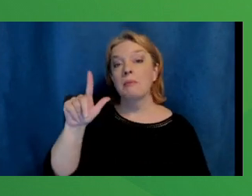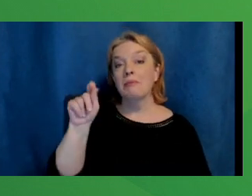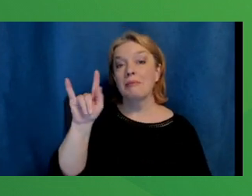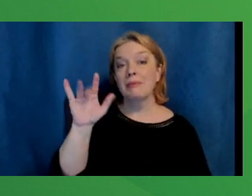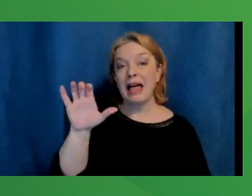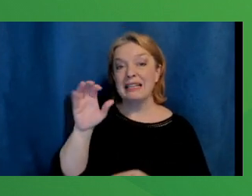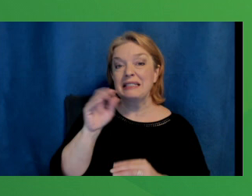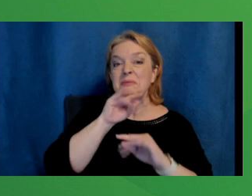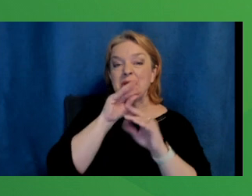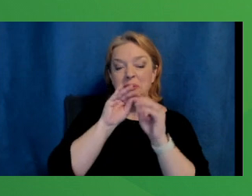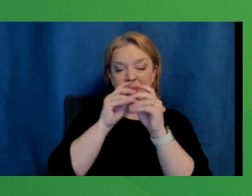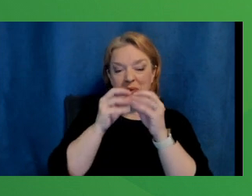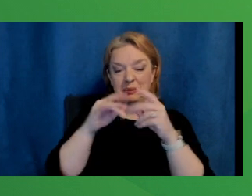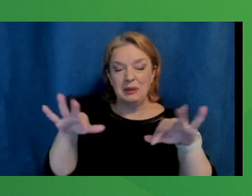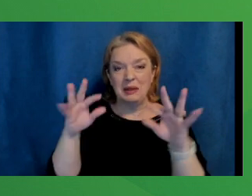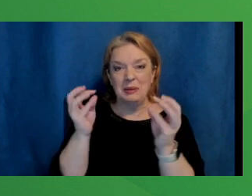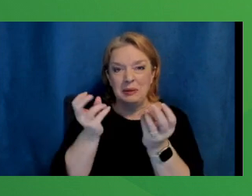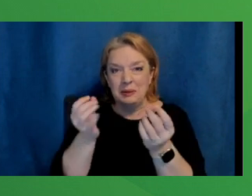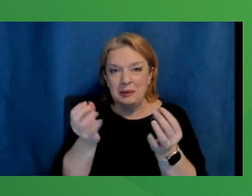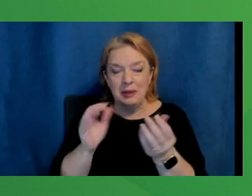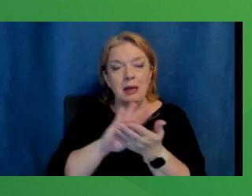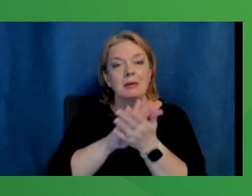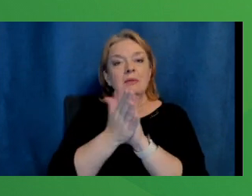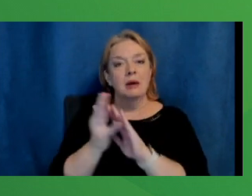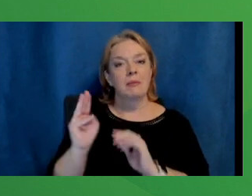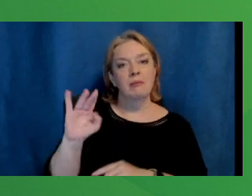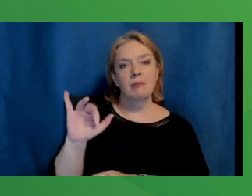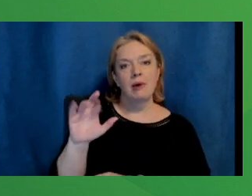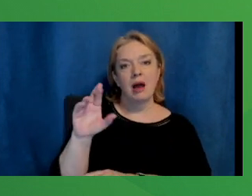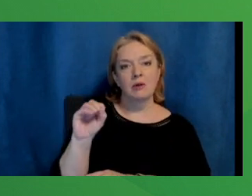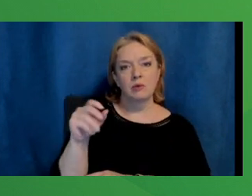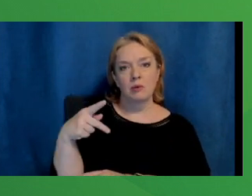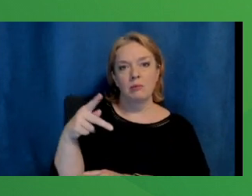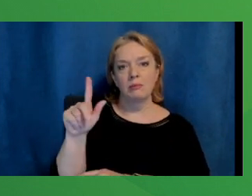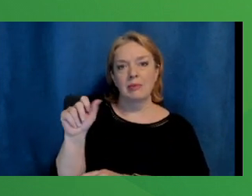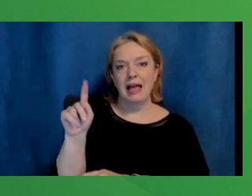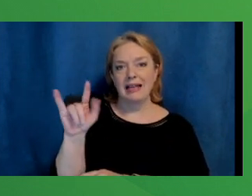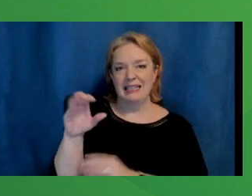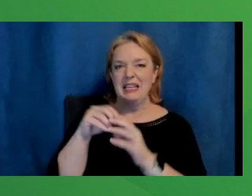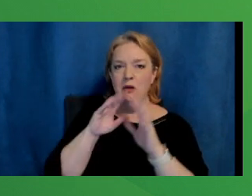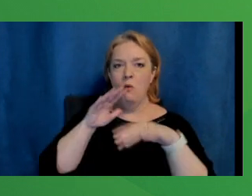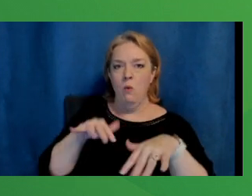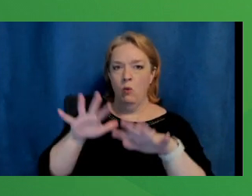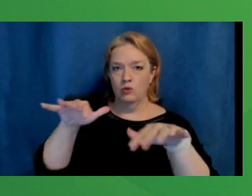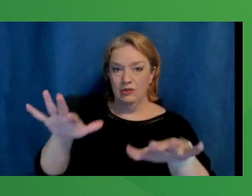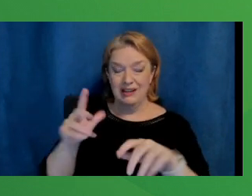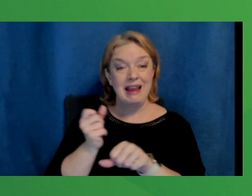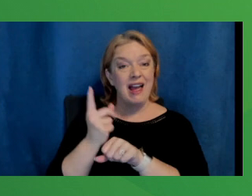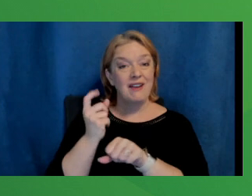This is called microplastic. Each year, more plastic pollution means more microplastics in